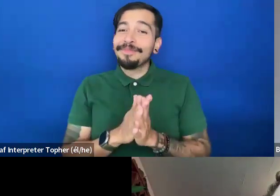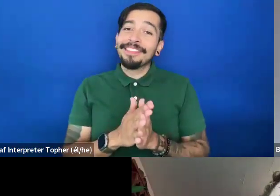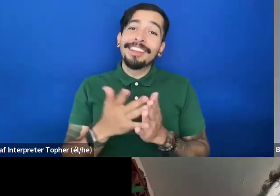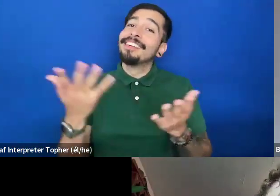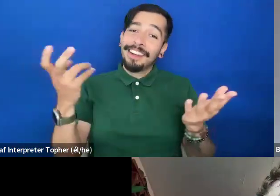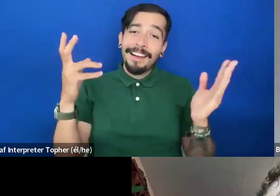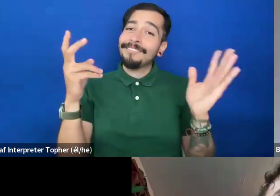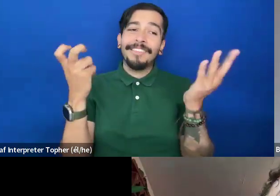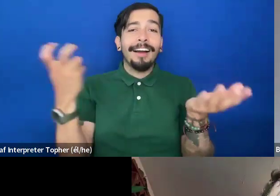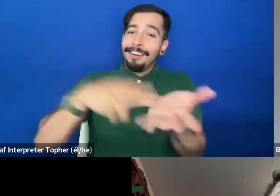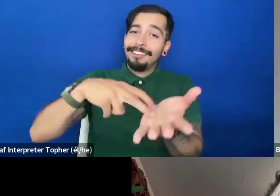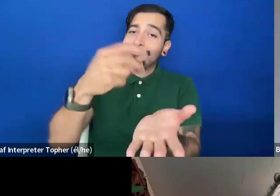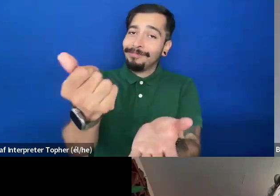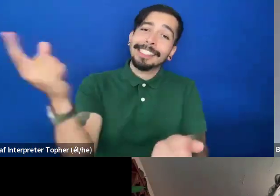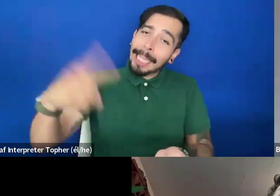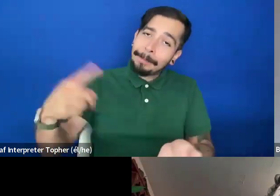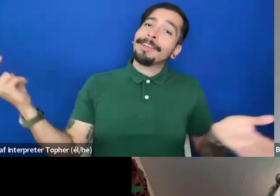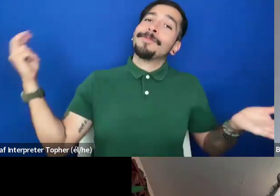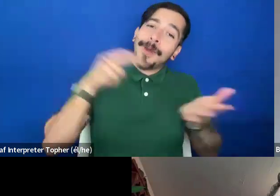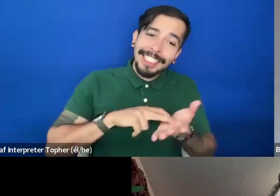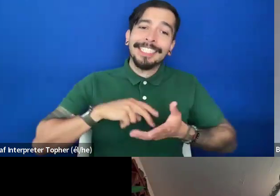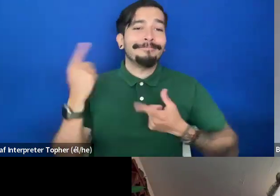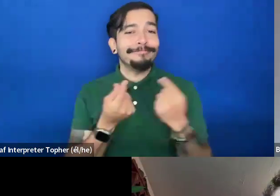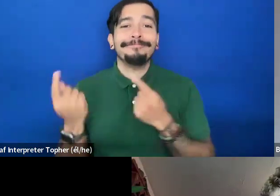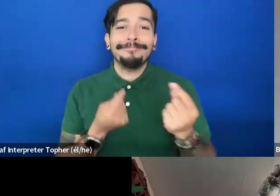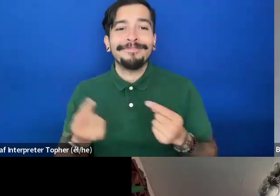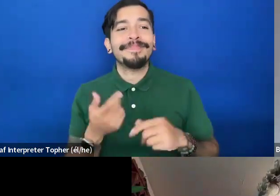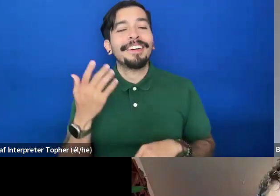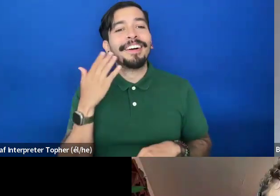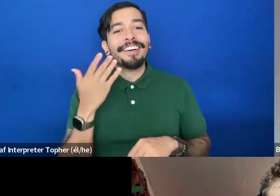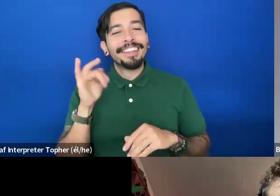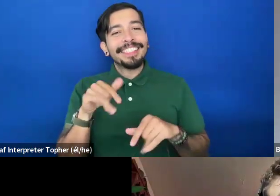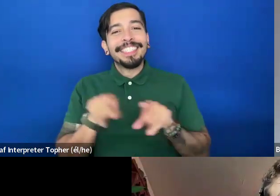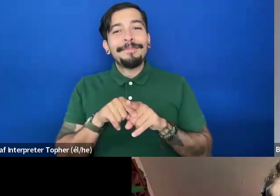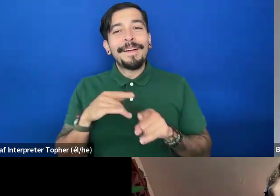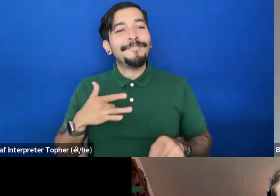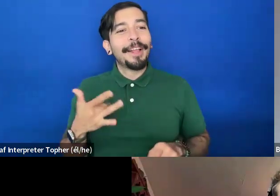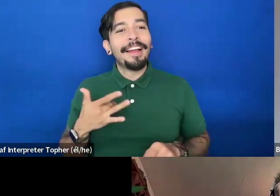I feel like coming from IDD community and trans community, it's like there's so many reference points, I think, that any marginalized community has for that